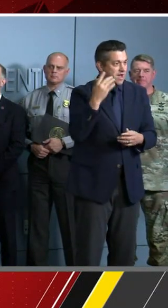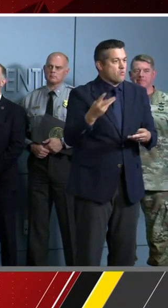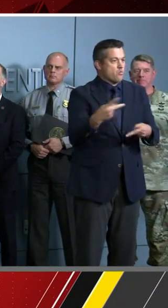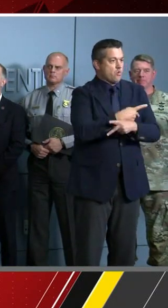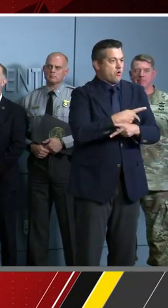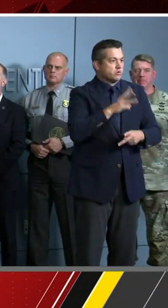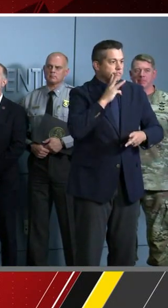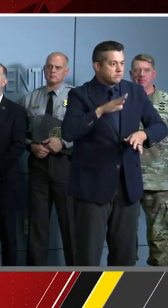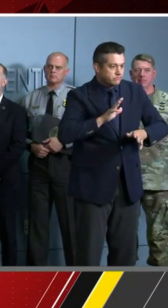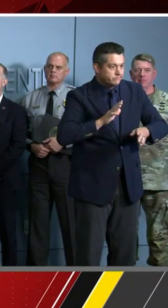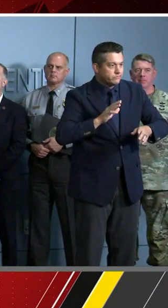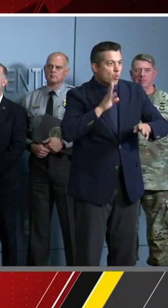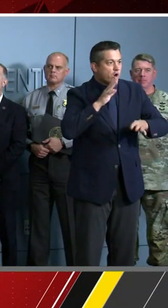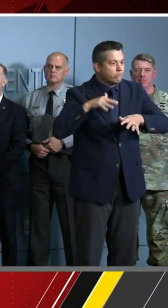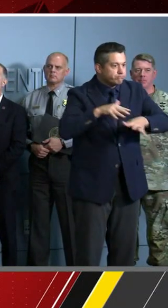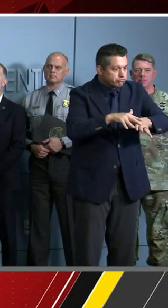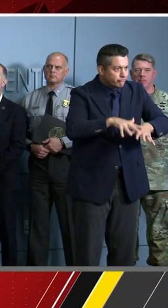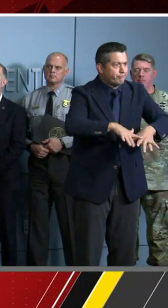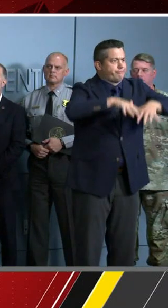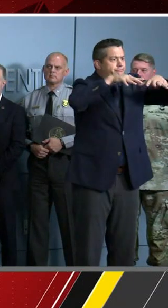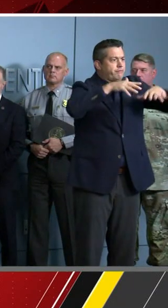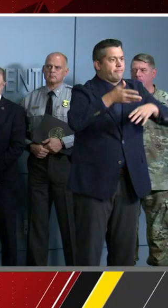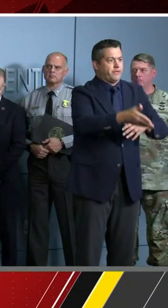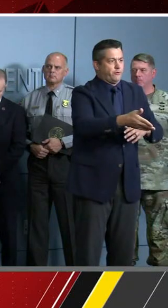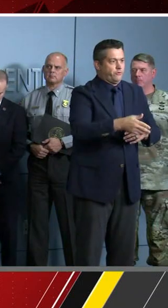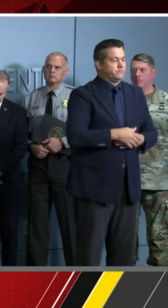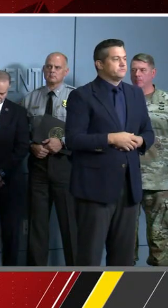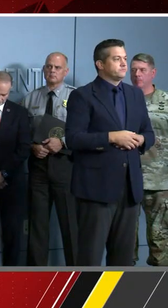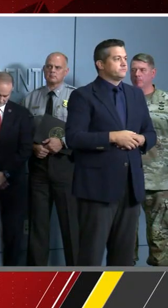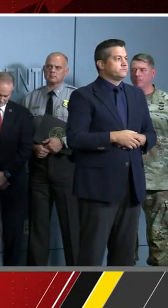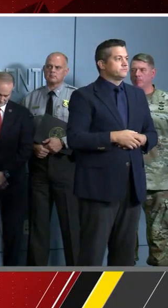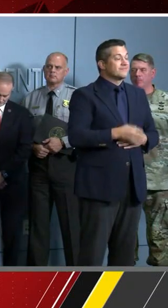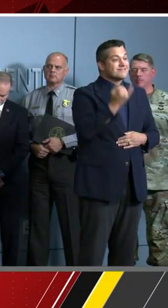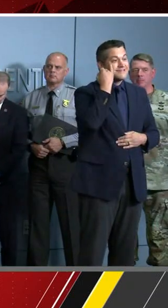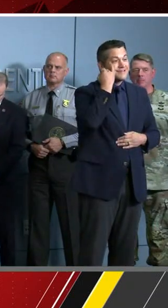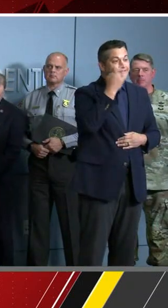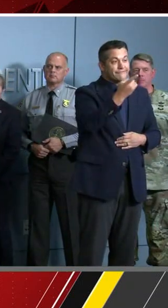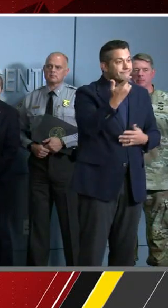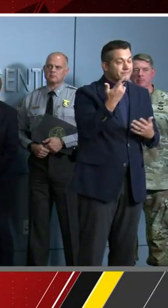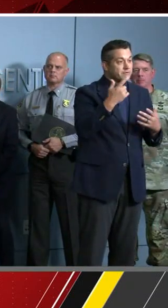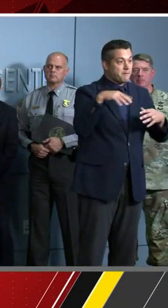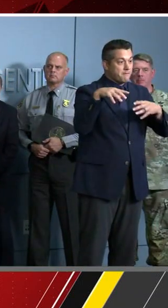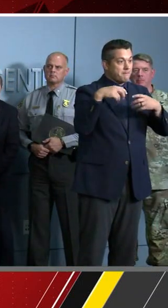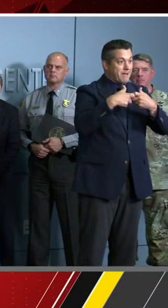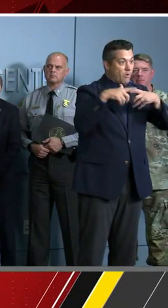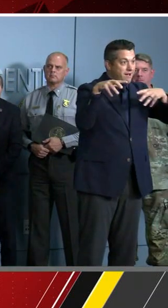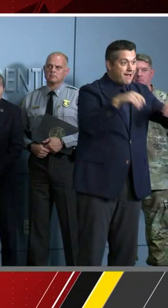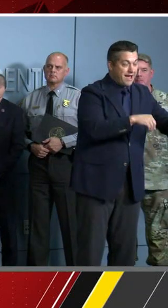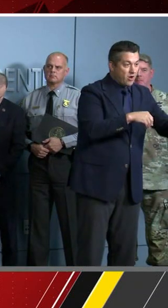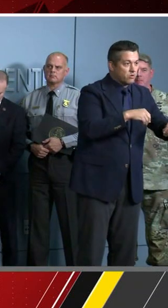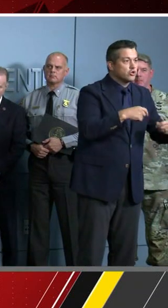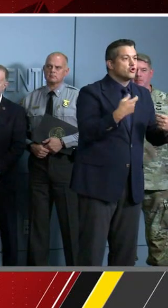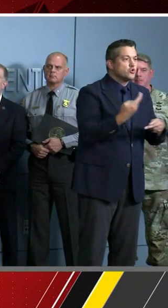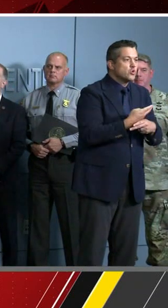neighborhood. If your power goes out, be prepared with battery